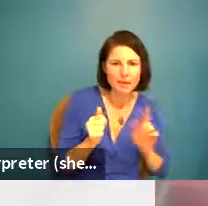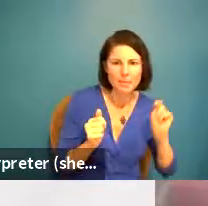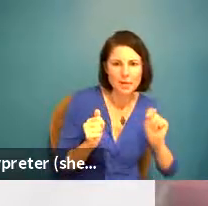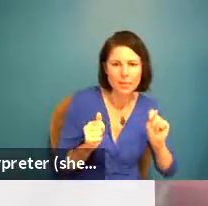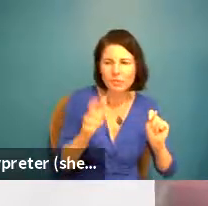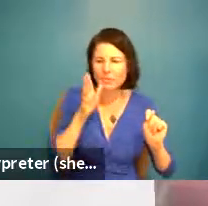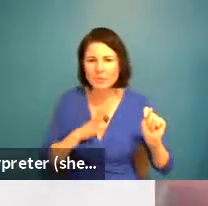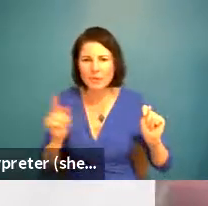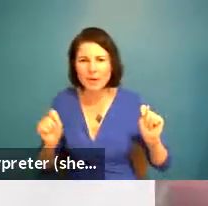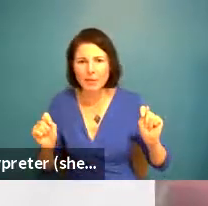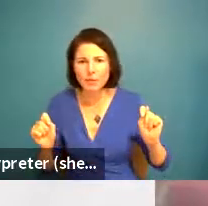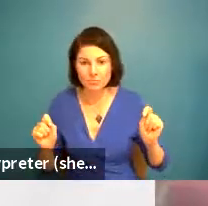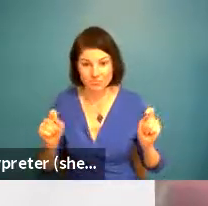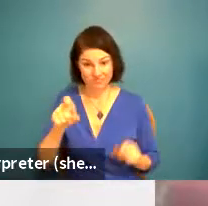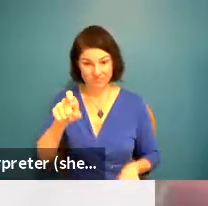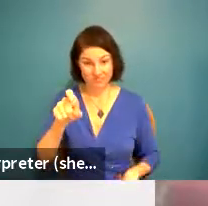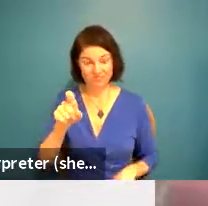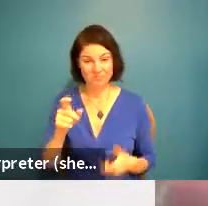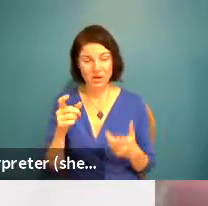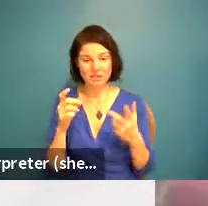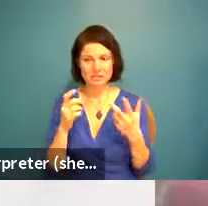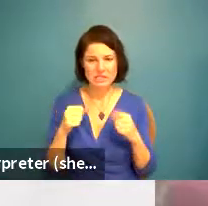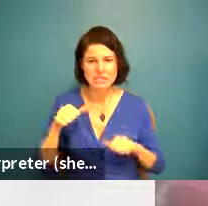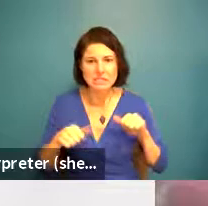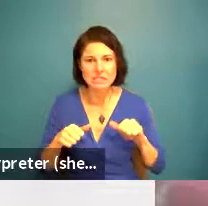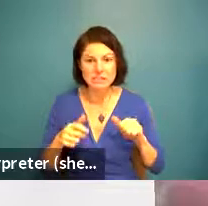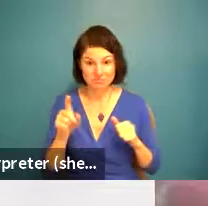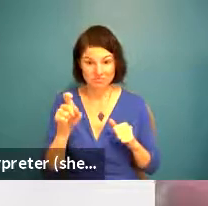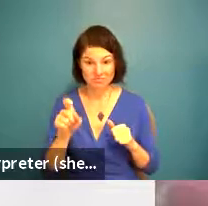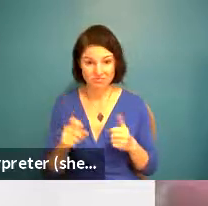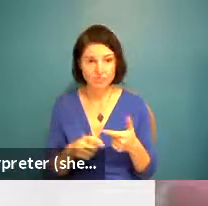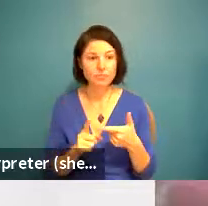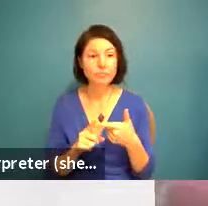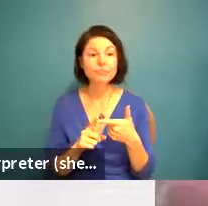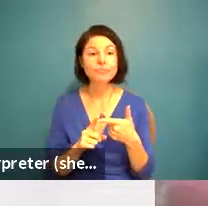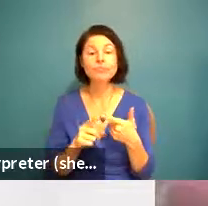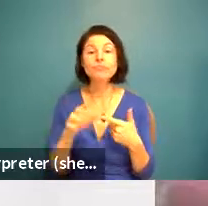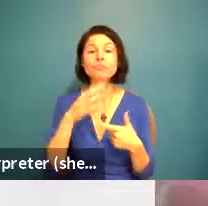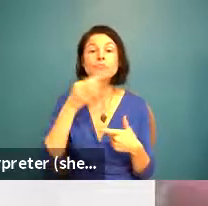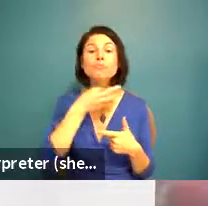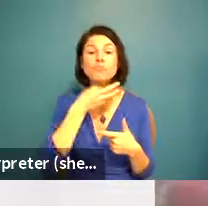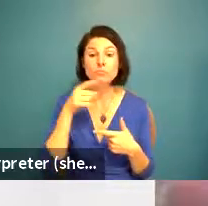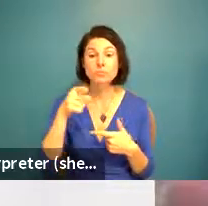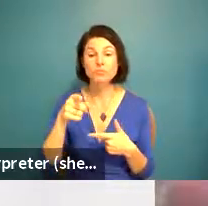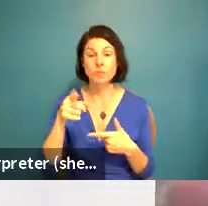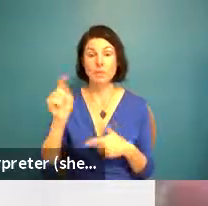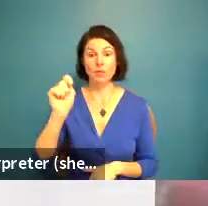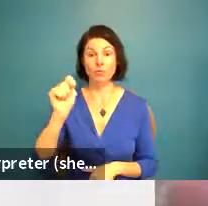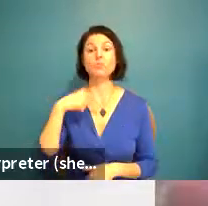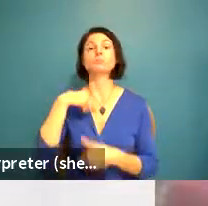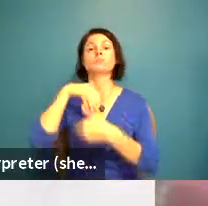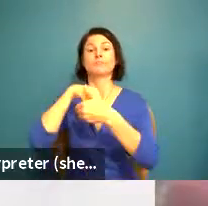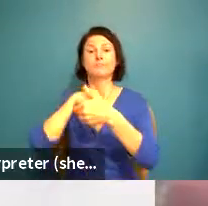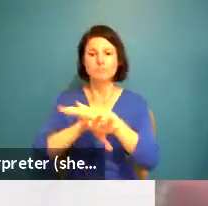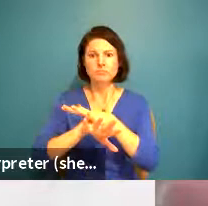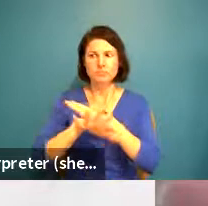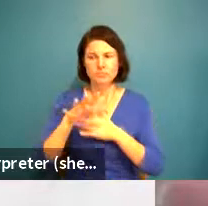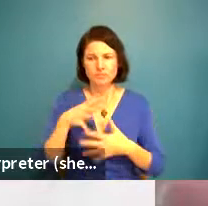options? Do you ever enter a restroom and immediately experience fear of being harassed or being forcibly removed from the restroom?